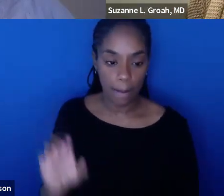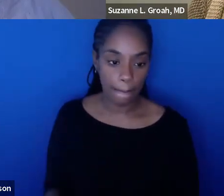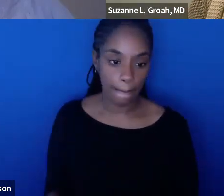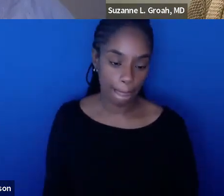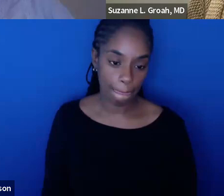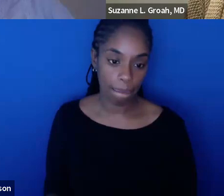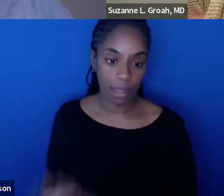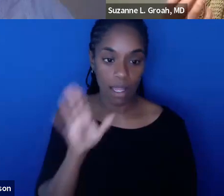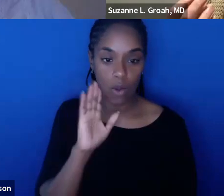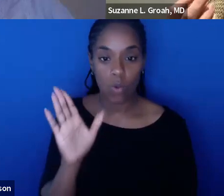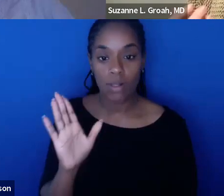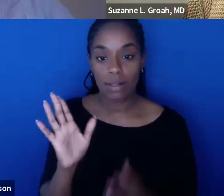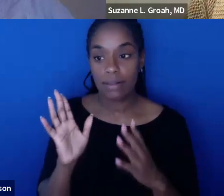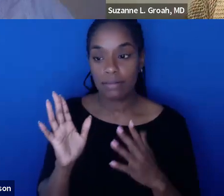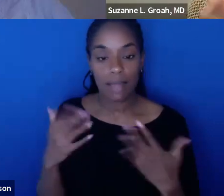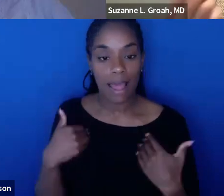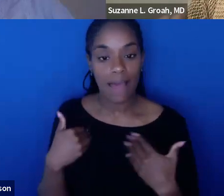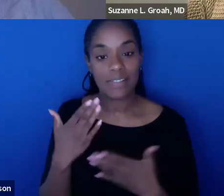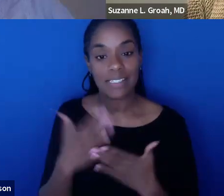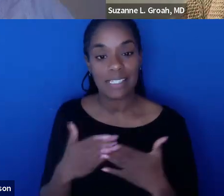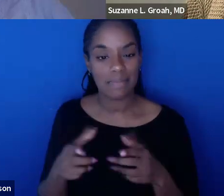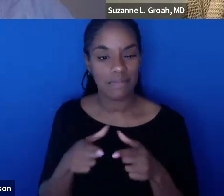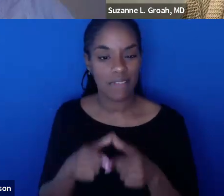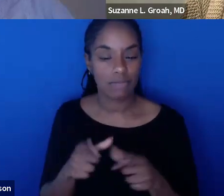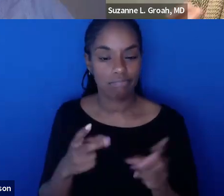atrophy and that can cause itching then and burning and irritation.